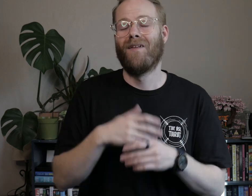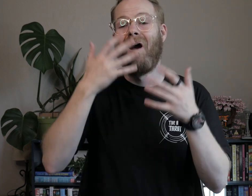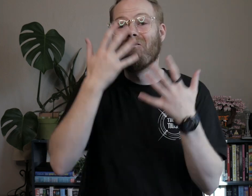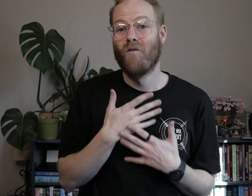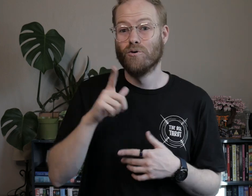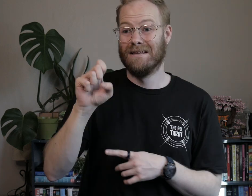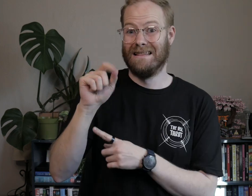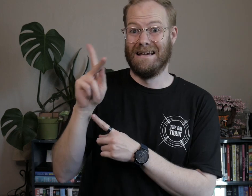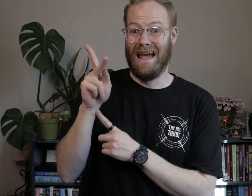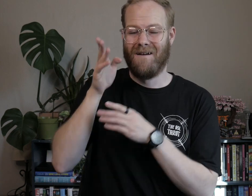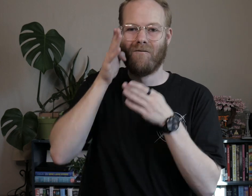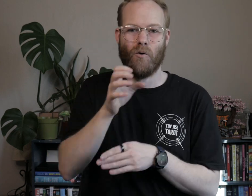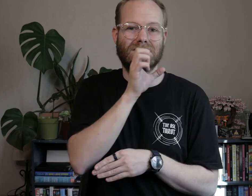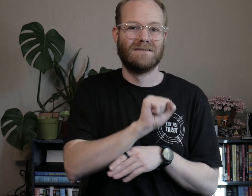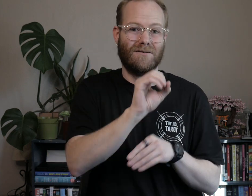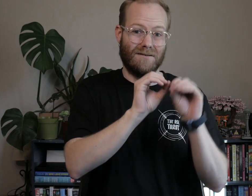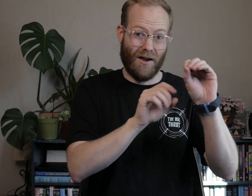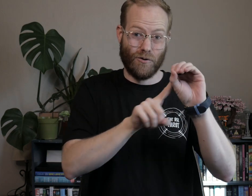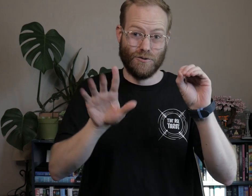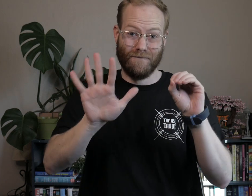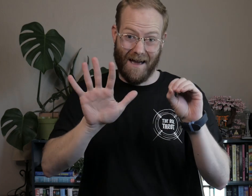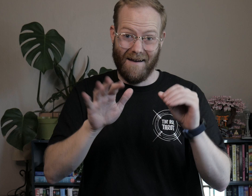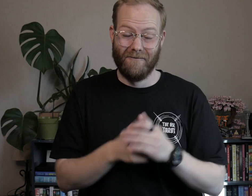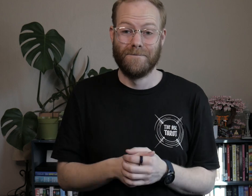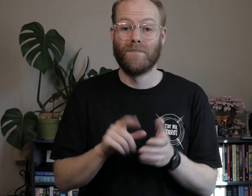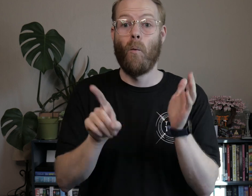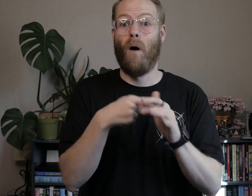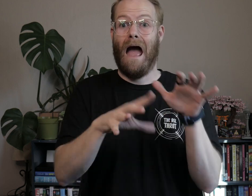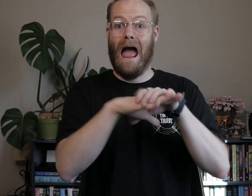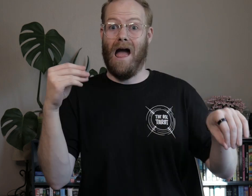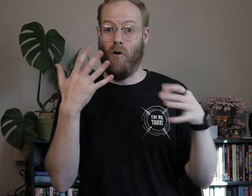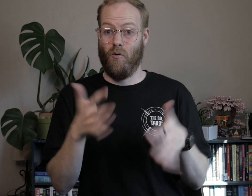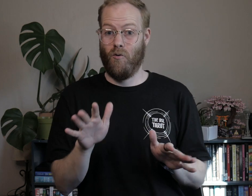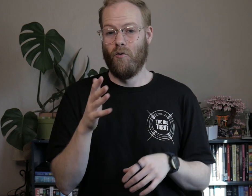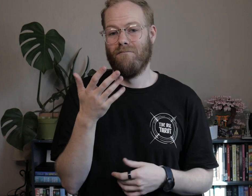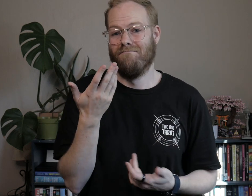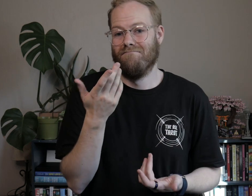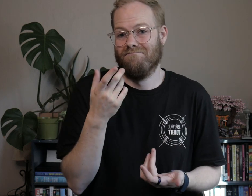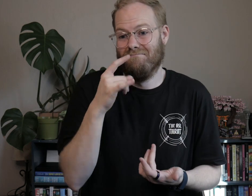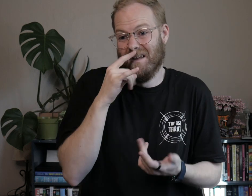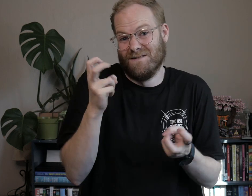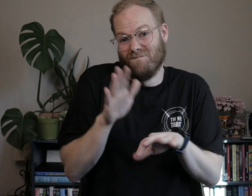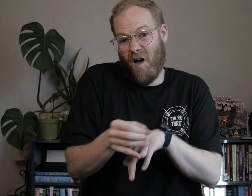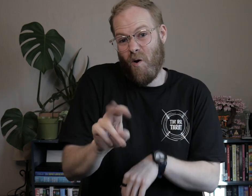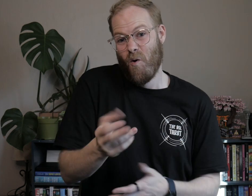Unfortunately, they focus only on ages 0-5. Once they’re aged out, the kids are more or less on their own.